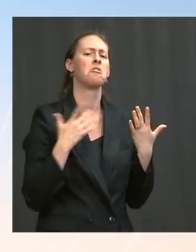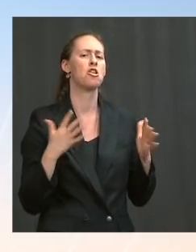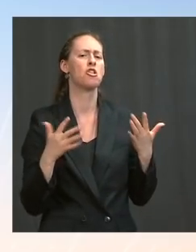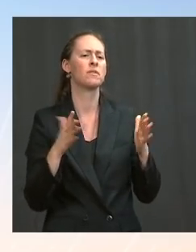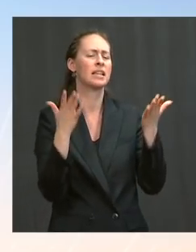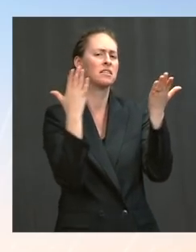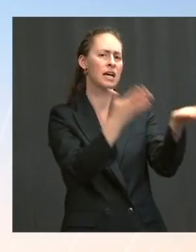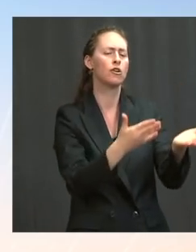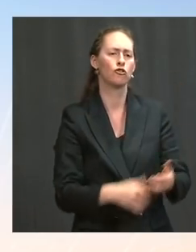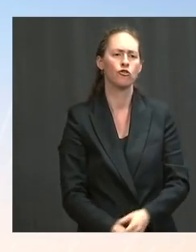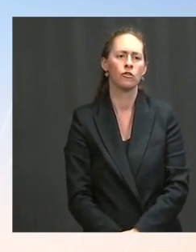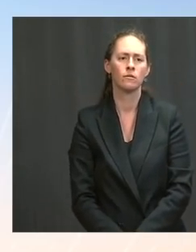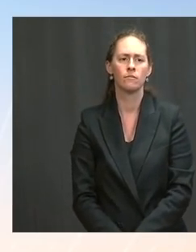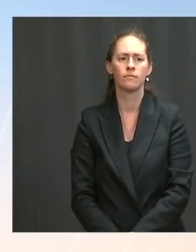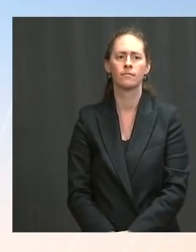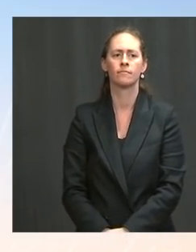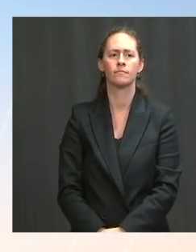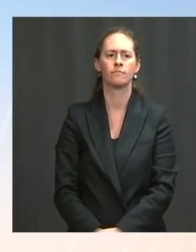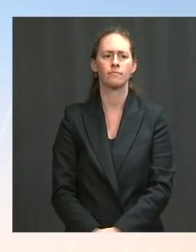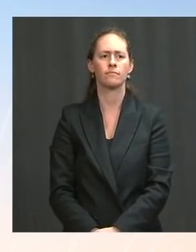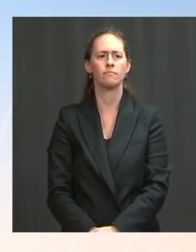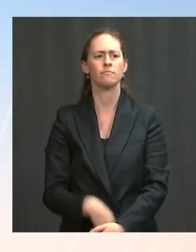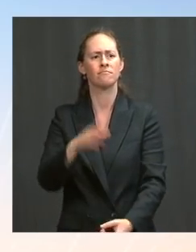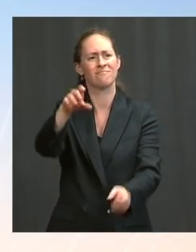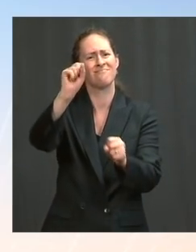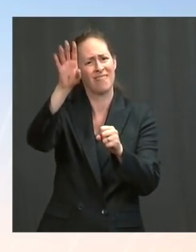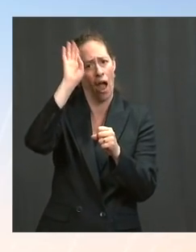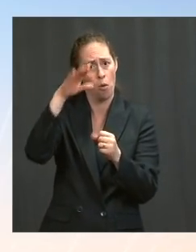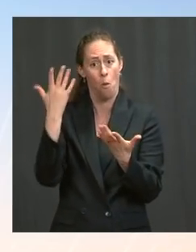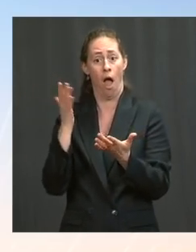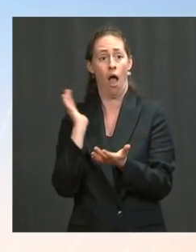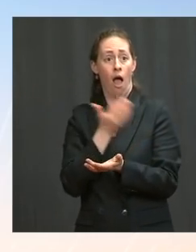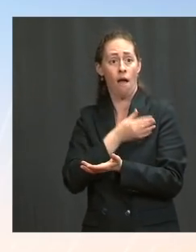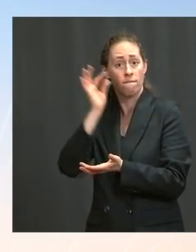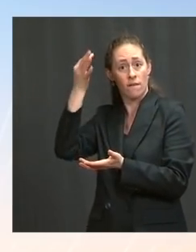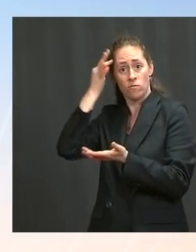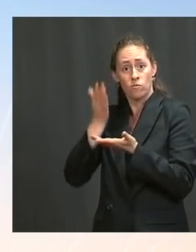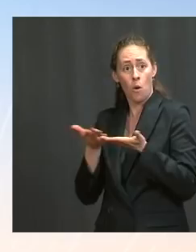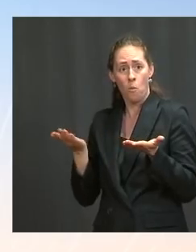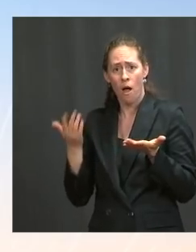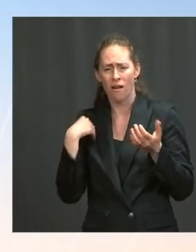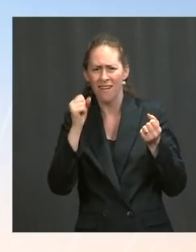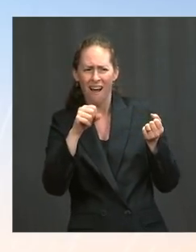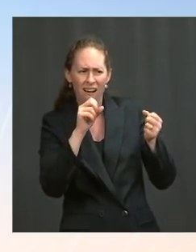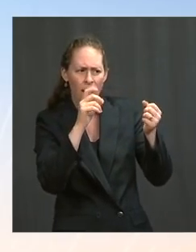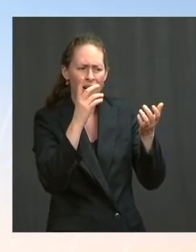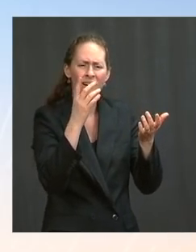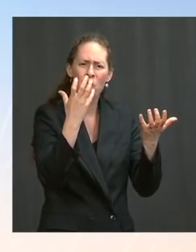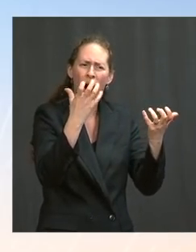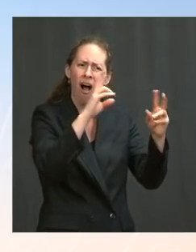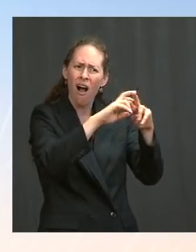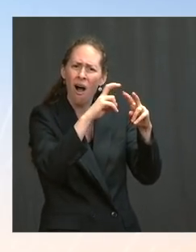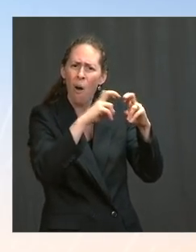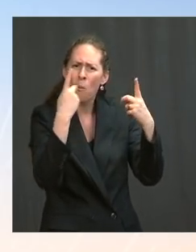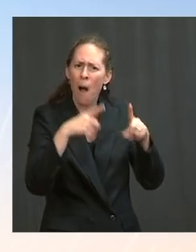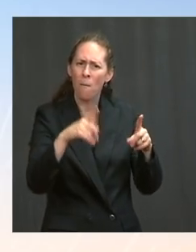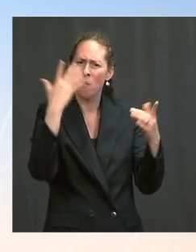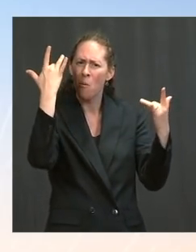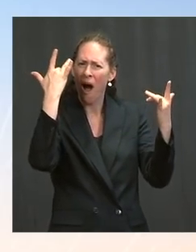we can play with federal resources in getting to the bottom of it and preventing it from happening in the future. In terms of the likelihood and potential for survivors,